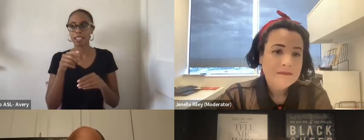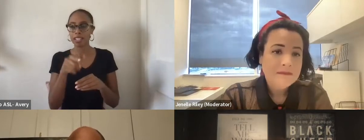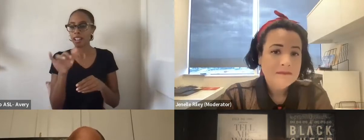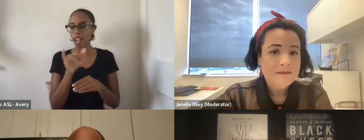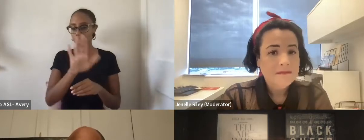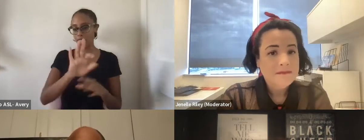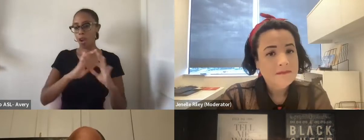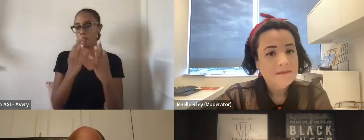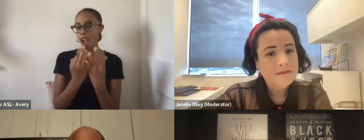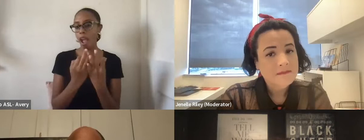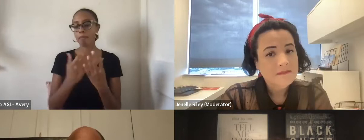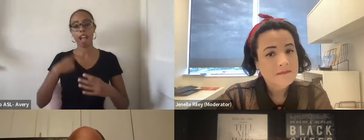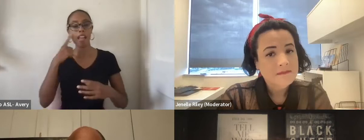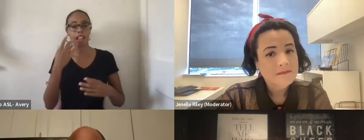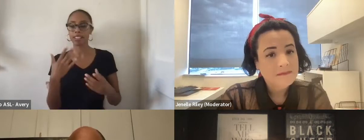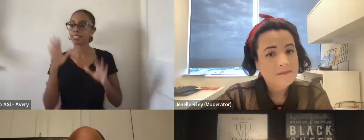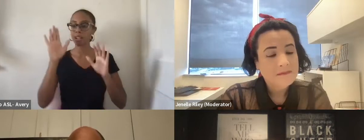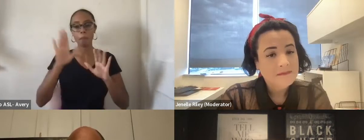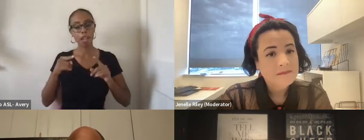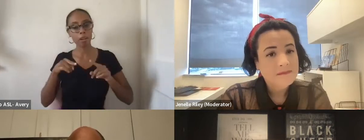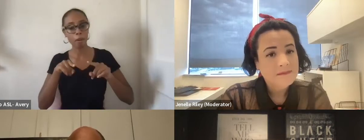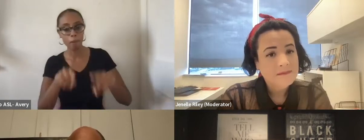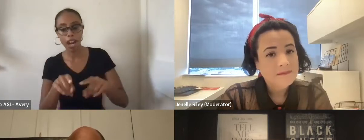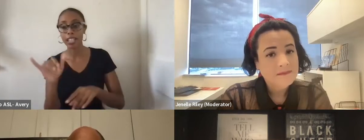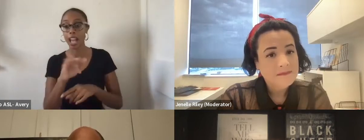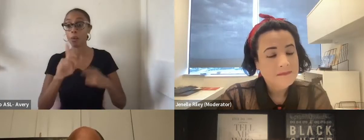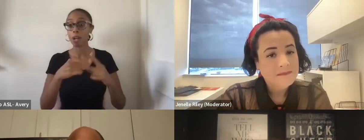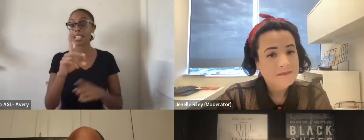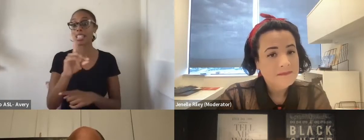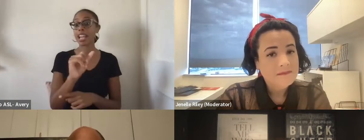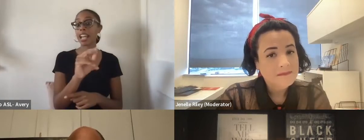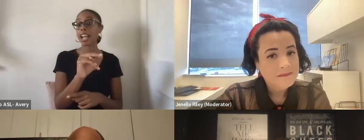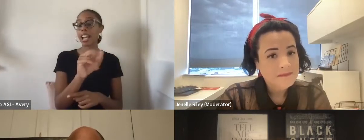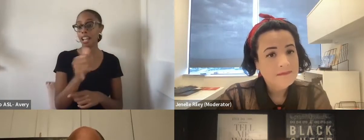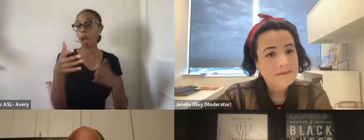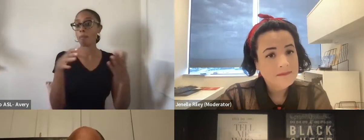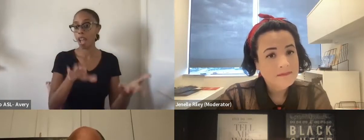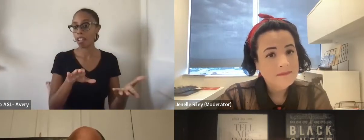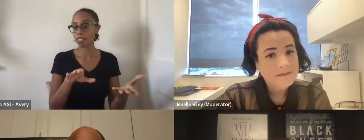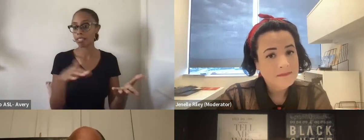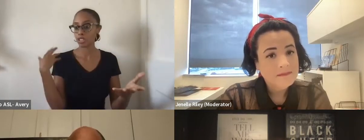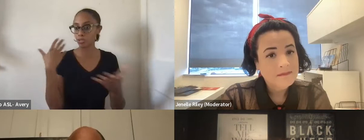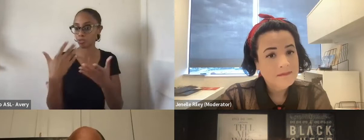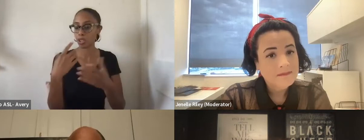I've been saying this a lot in the last few weeks doing interviews, it felt to me when I was an